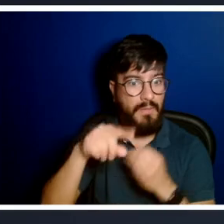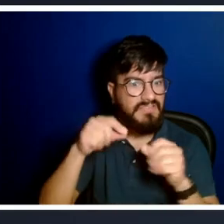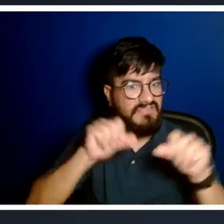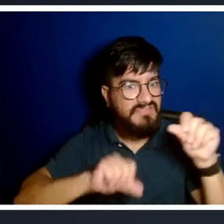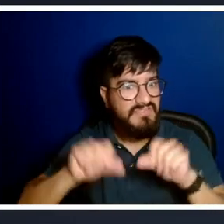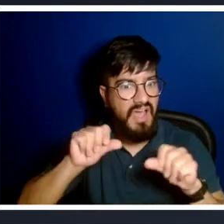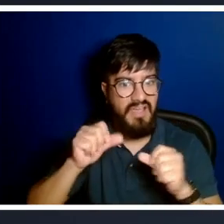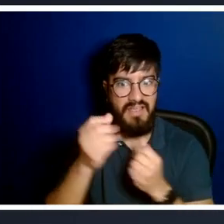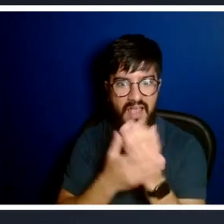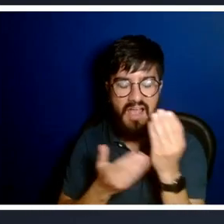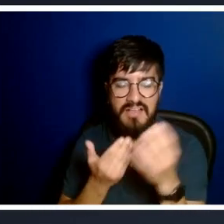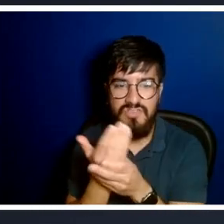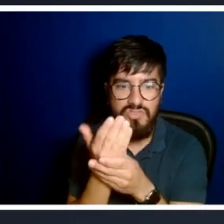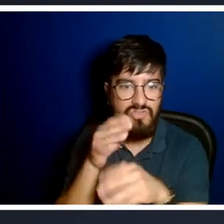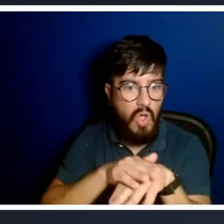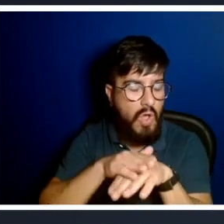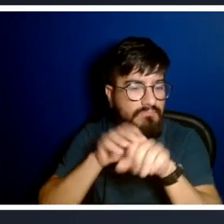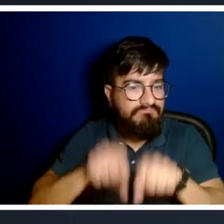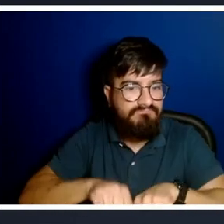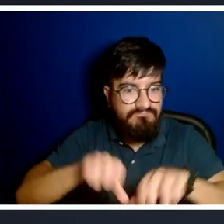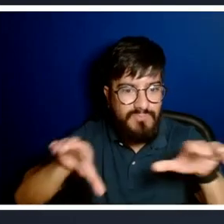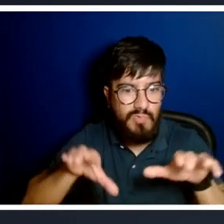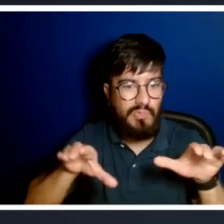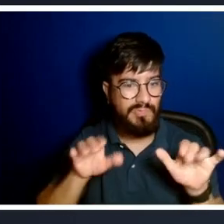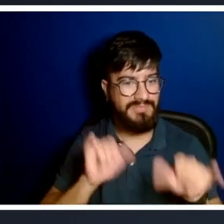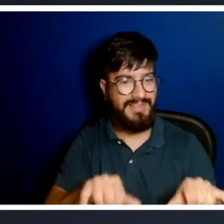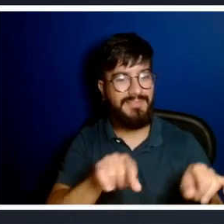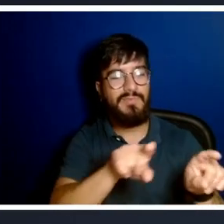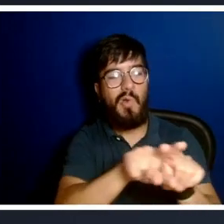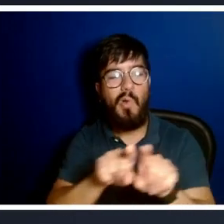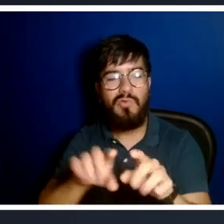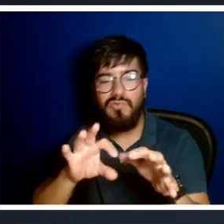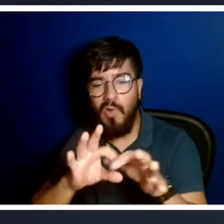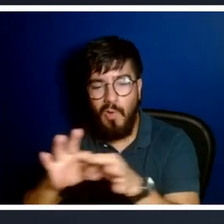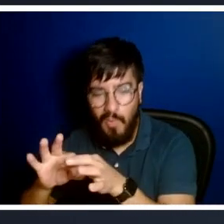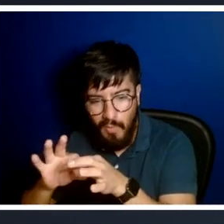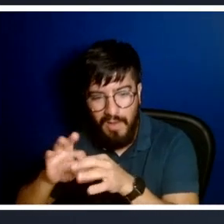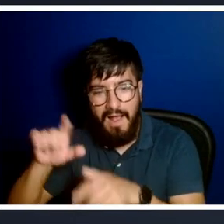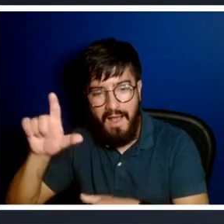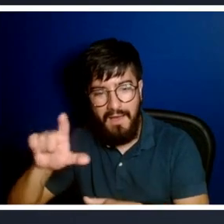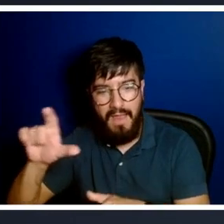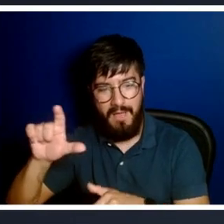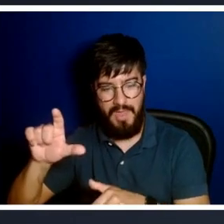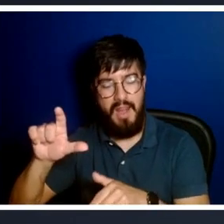And then we've collaborated with our local library system to do science kits that could be taken home